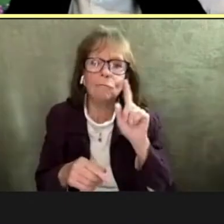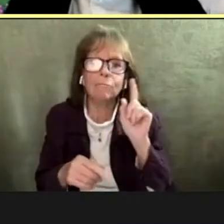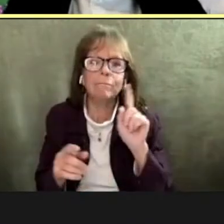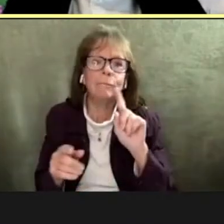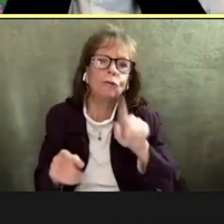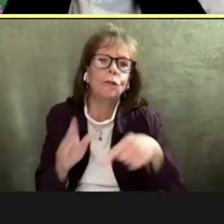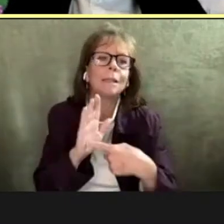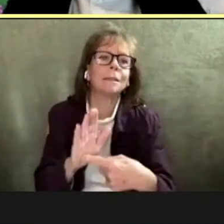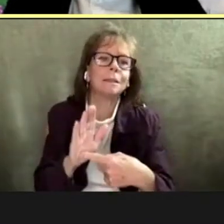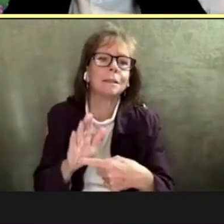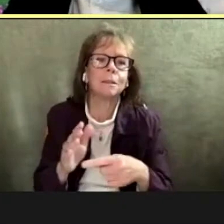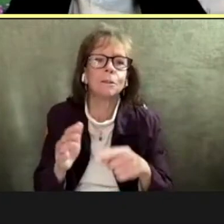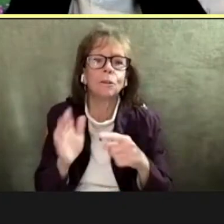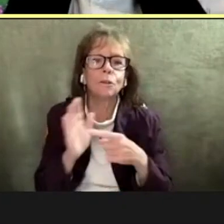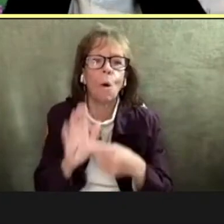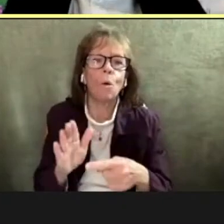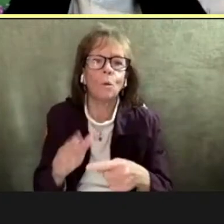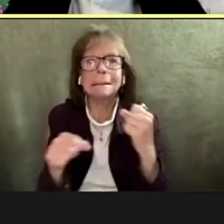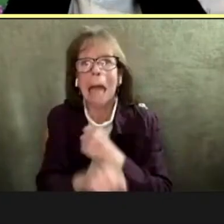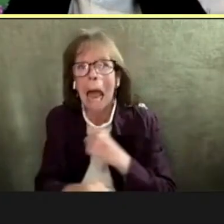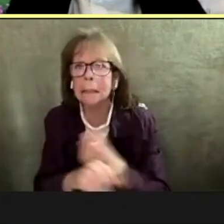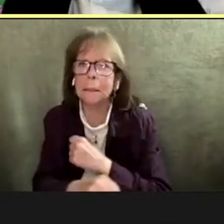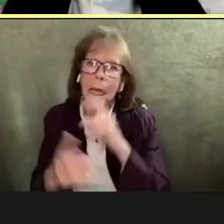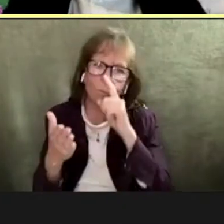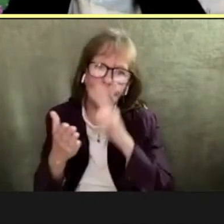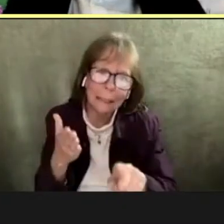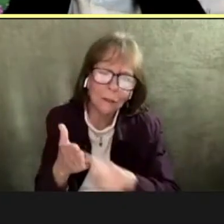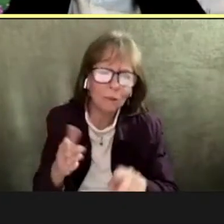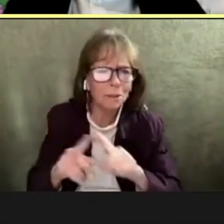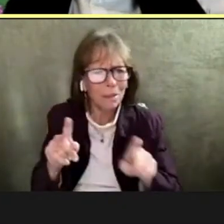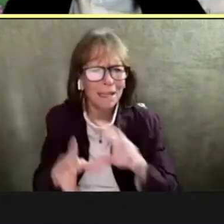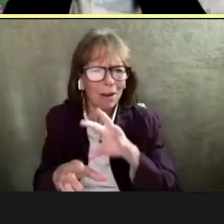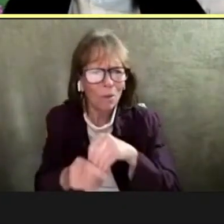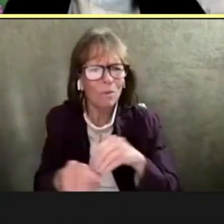But to share stories, perspectives, and experiences through